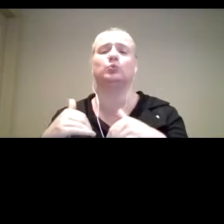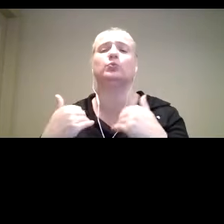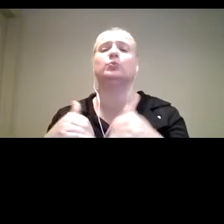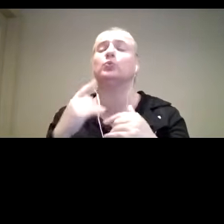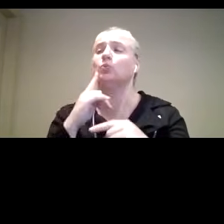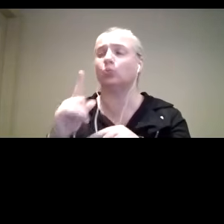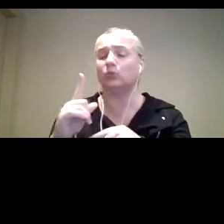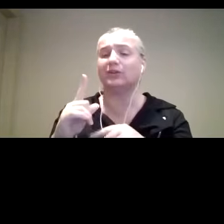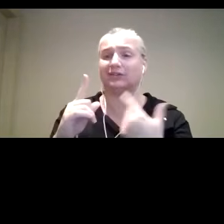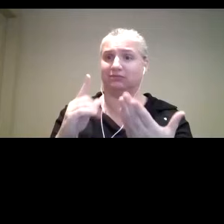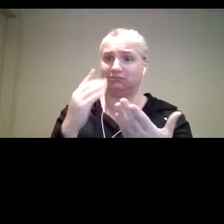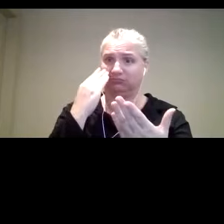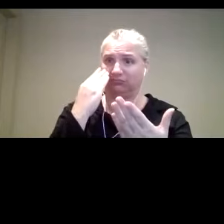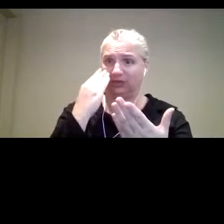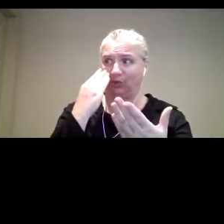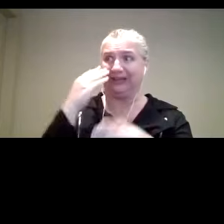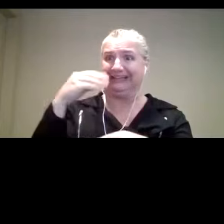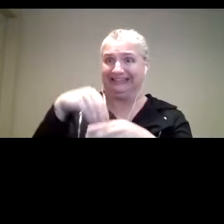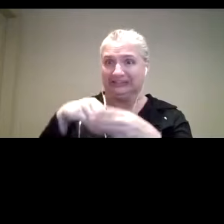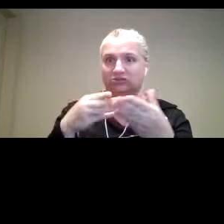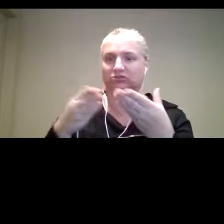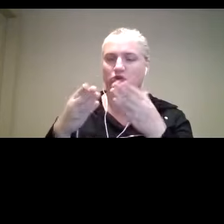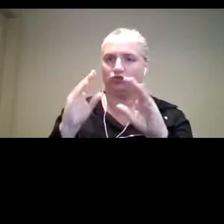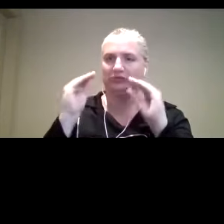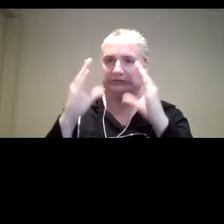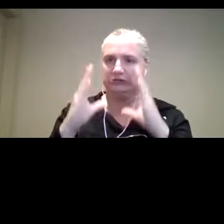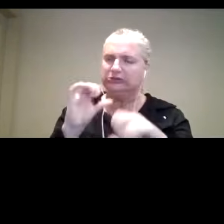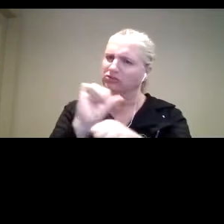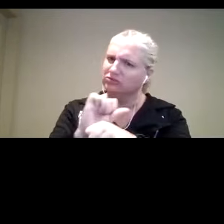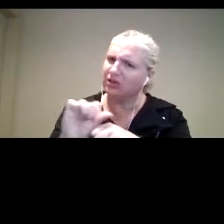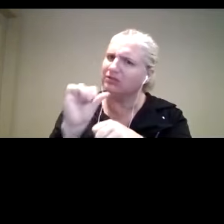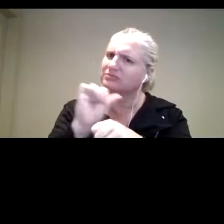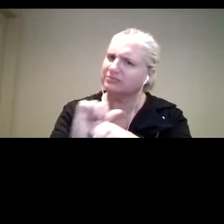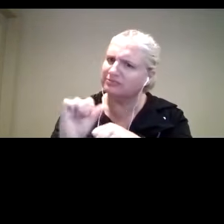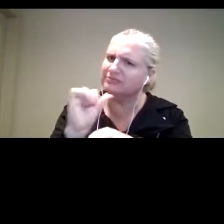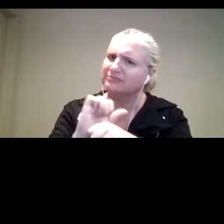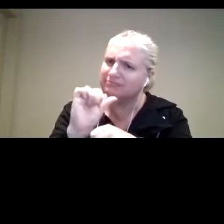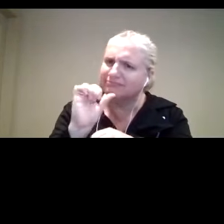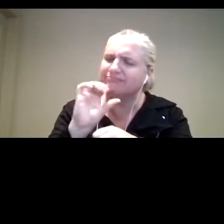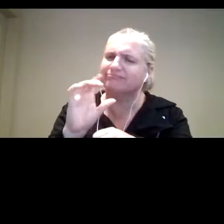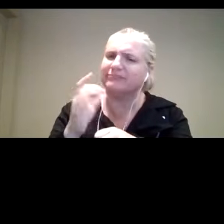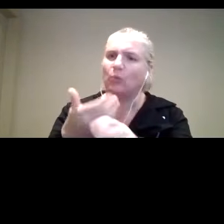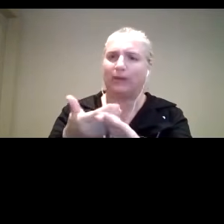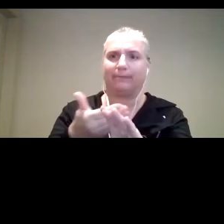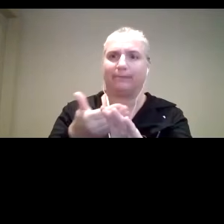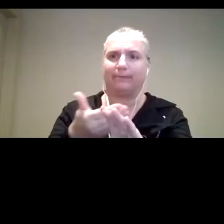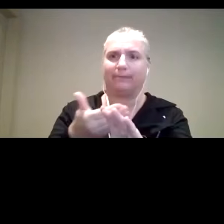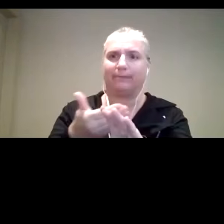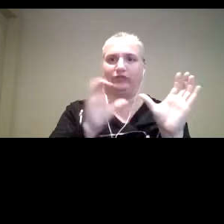that in-service teachers are working on. We wanna get our pre-service teachers well-prepared